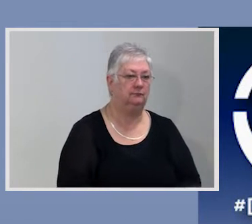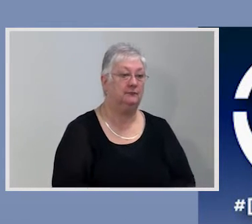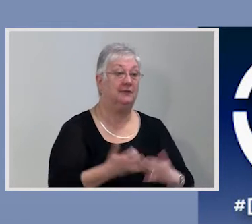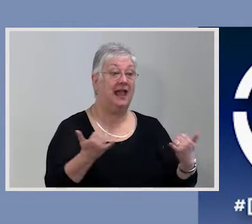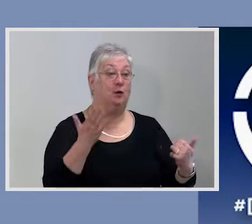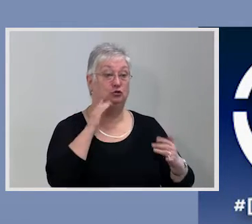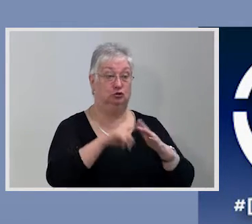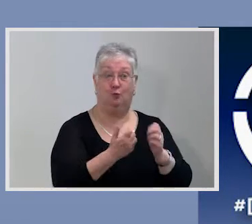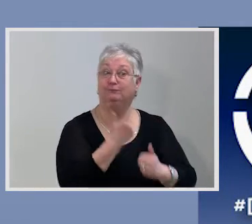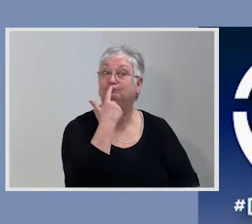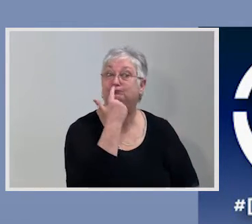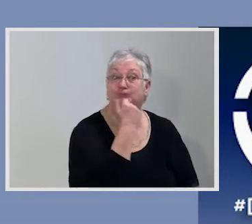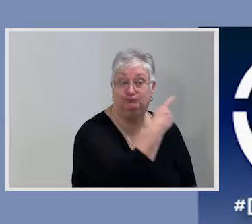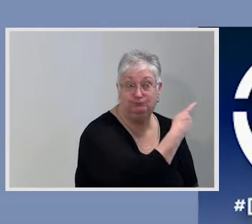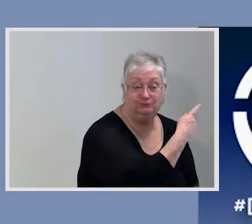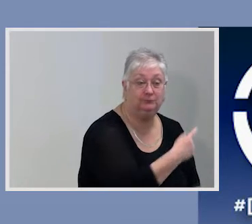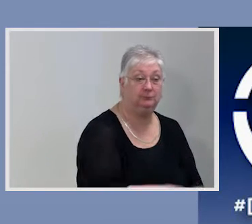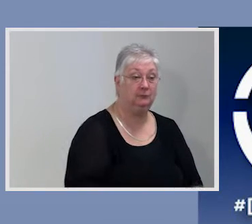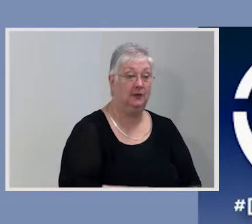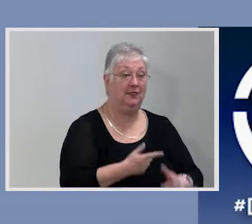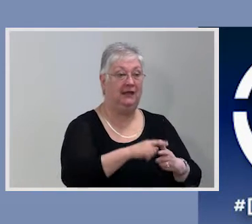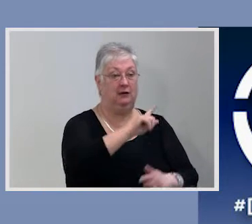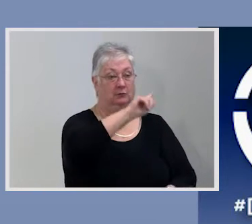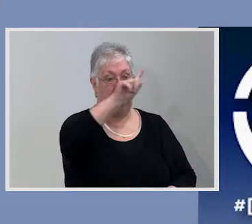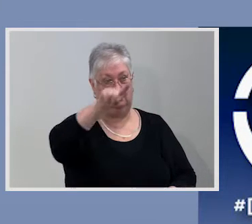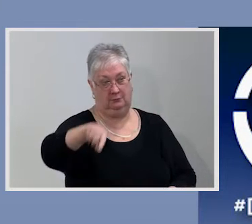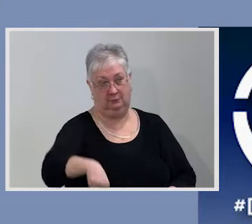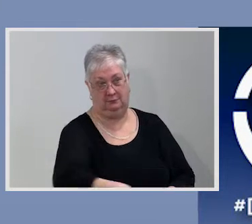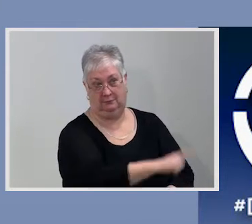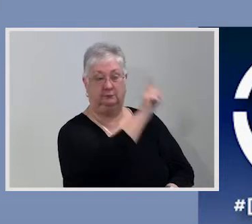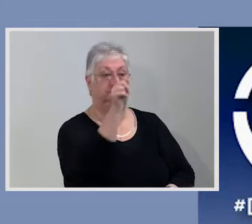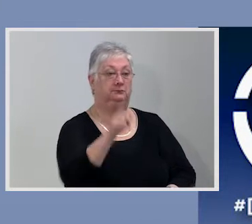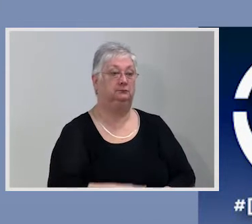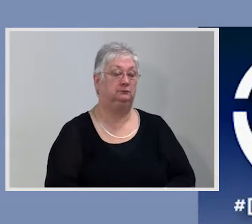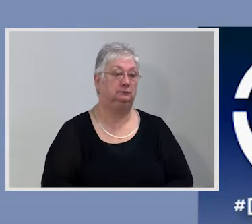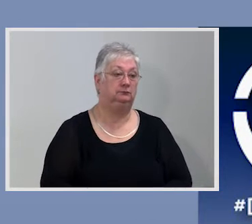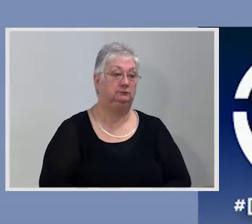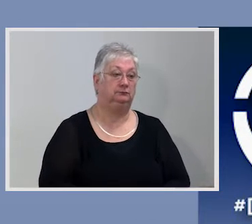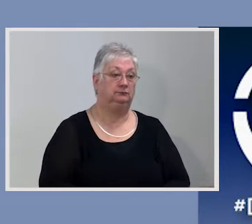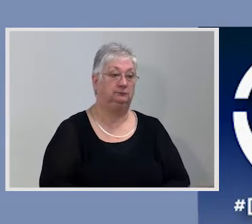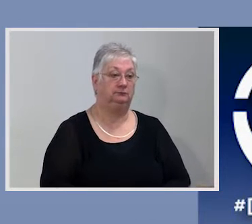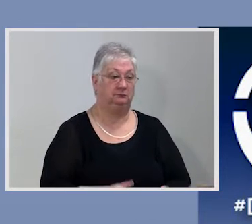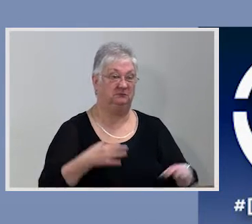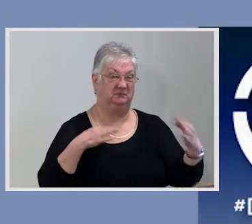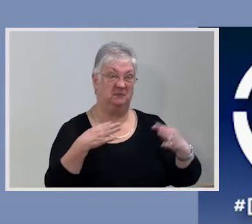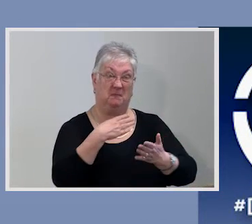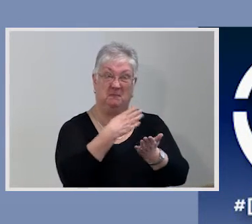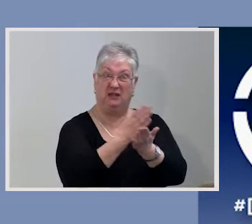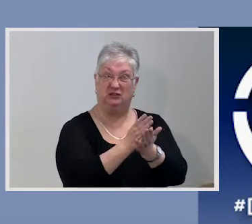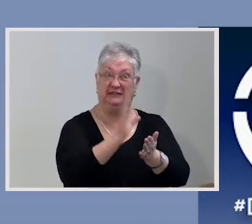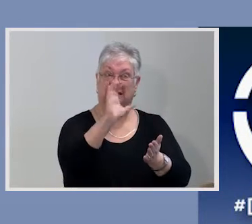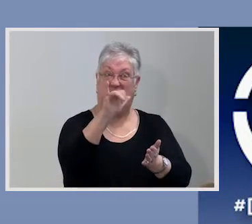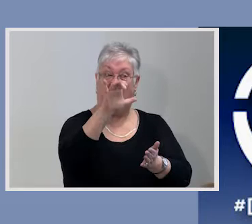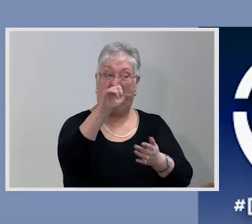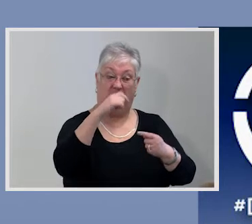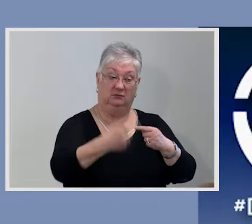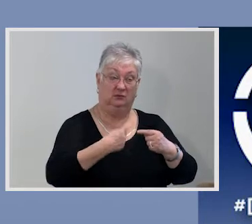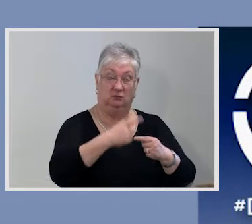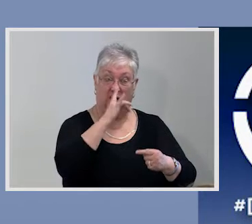AND THEN GO CLOCKWISE AND TELL YOU A LITTLE BIT ABOUT THE BUDGET CYCLE AND HOW IT GOES ALL YEAR LONG. A COUPLE OF MONTHS AGO WE WENT TO OUR AGENCY DIRECTORS AND WE